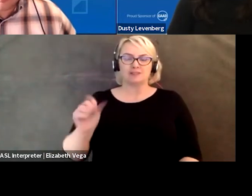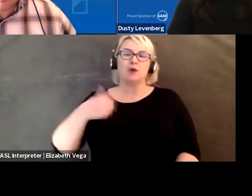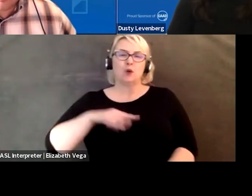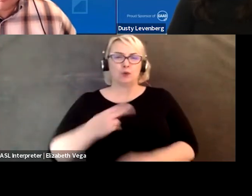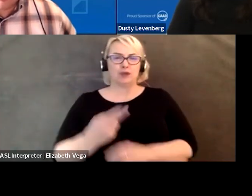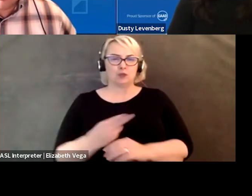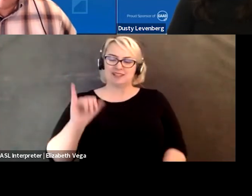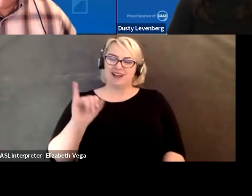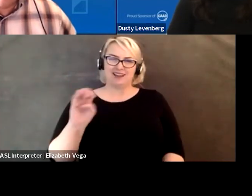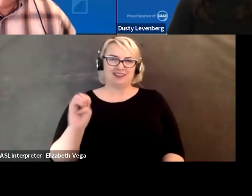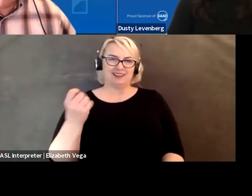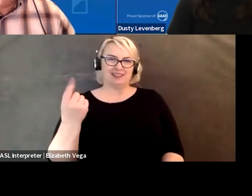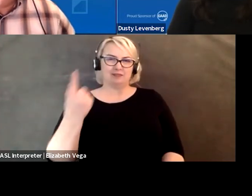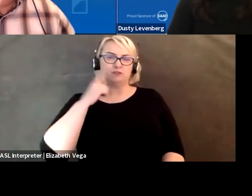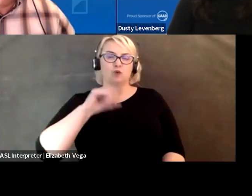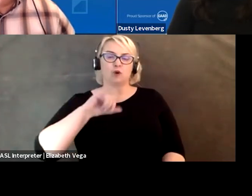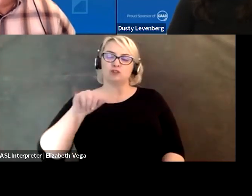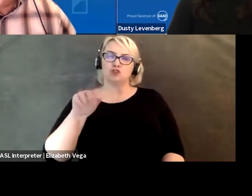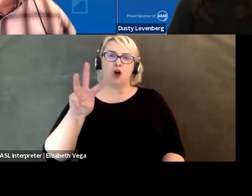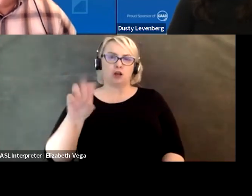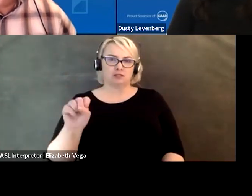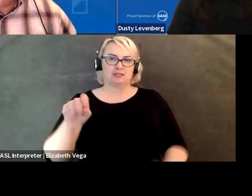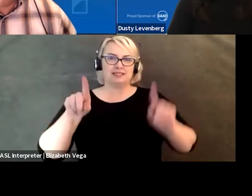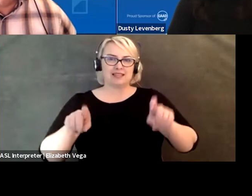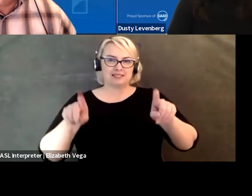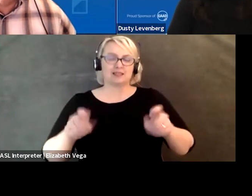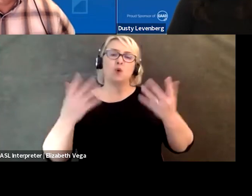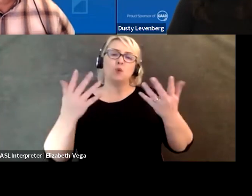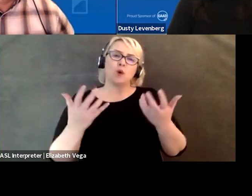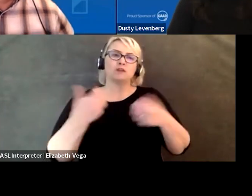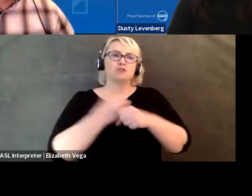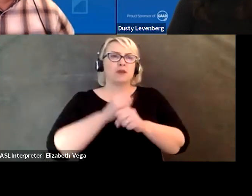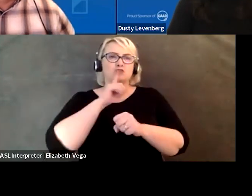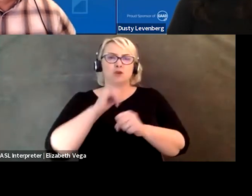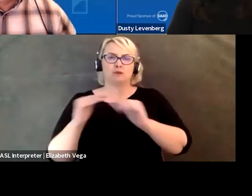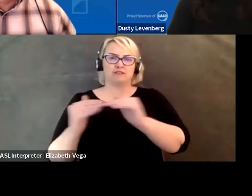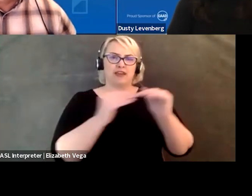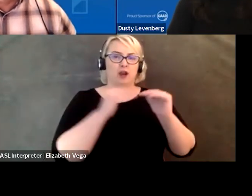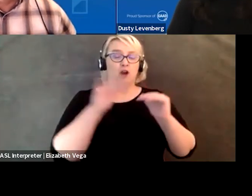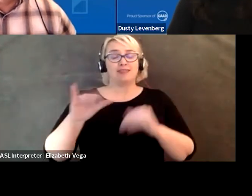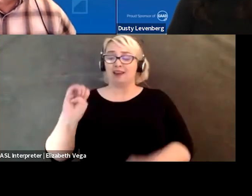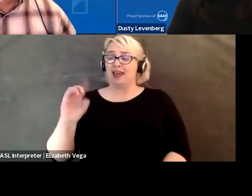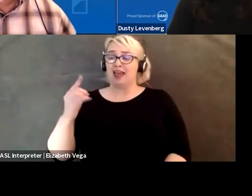We wanted to make sure it was fair, that there's enough support with edge to test on JAWS.